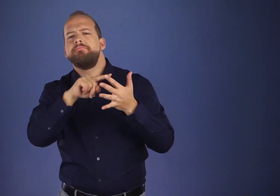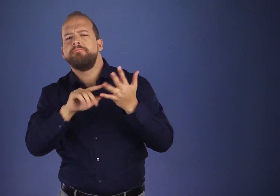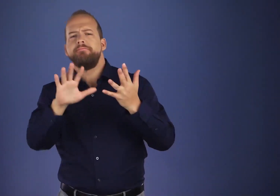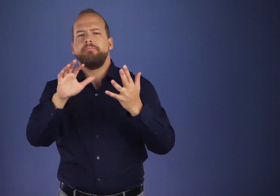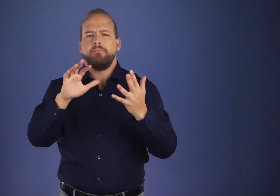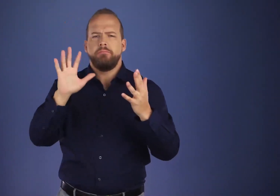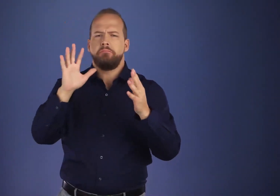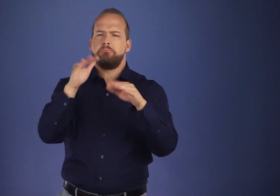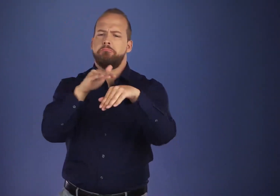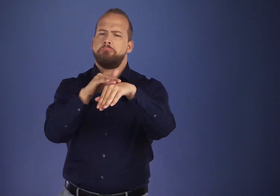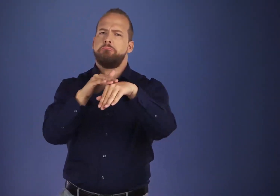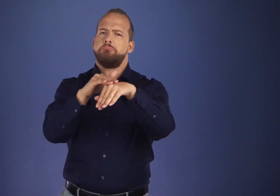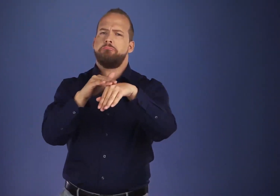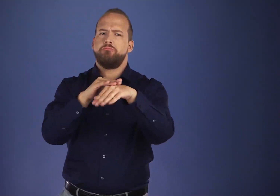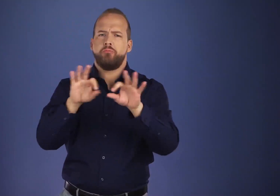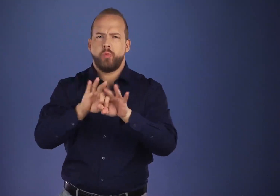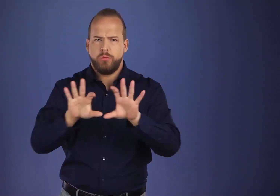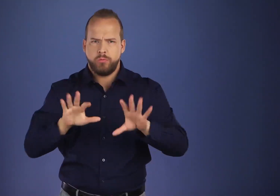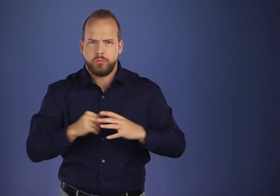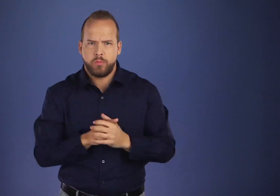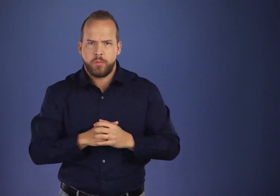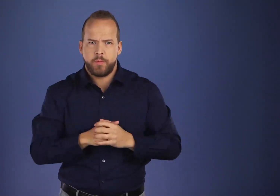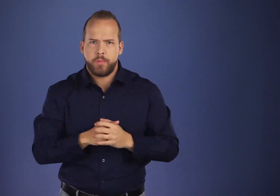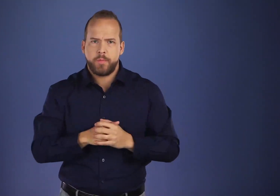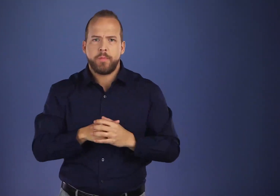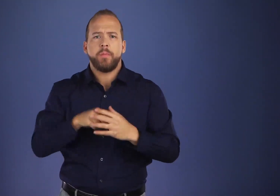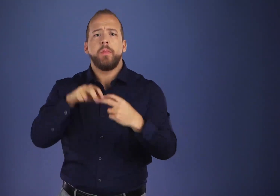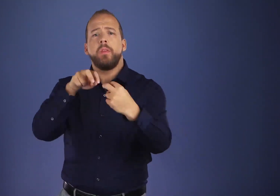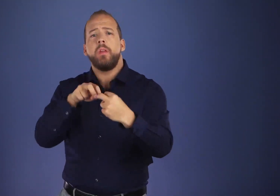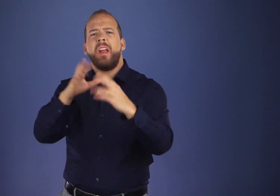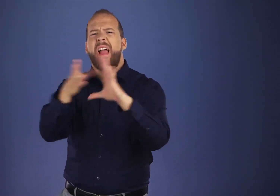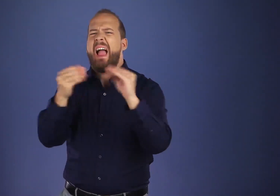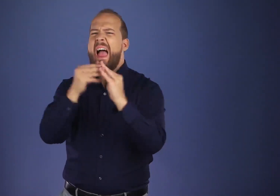Good judgment will suggest that we ought to take our time.